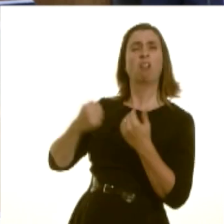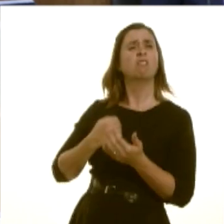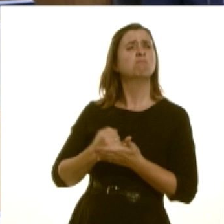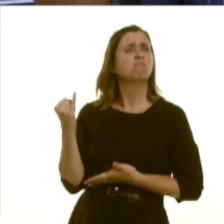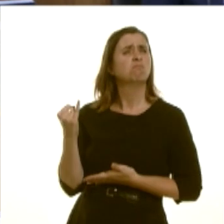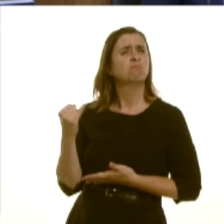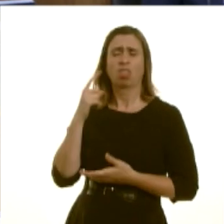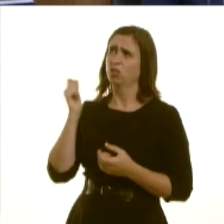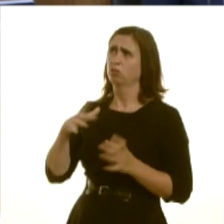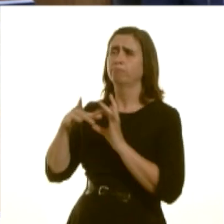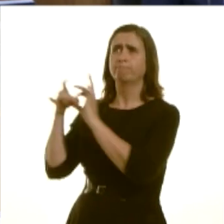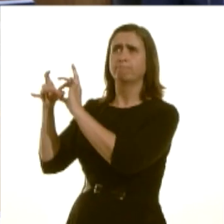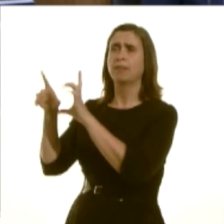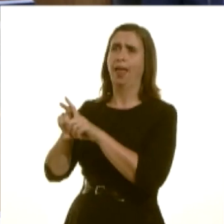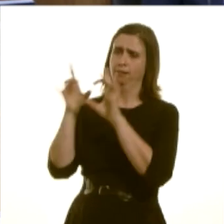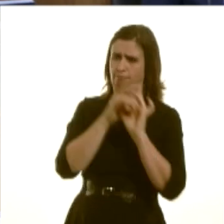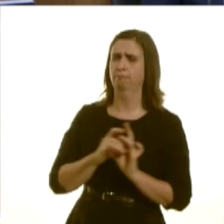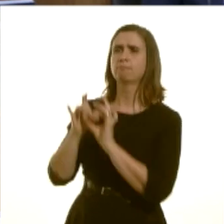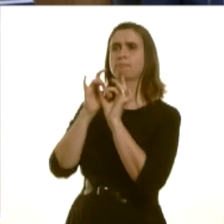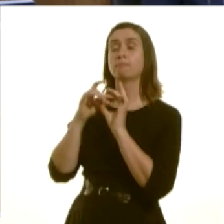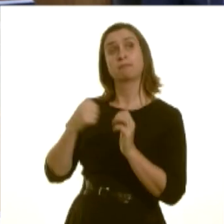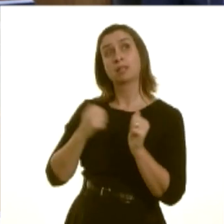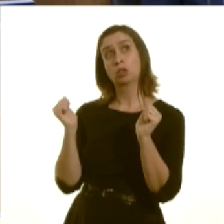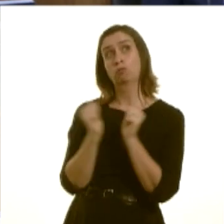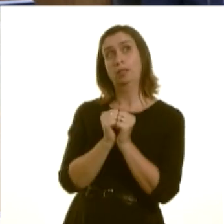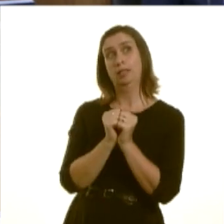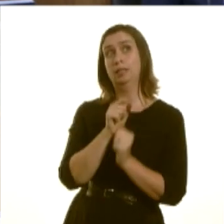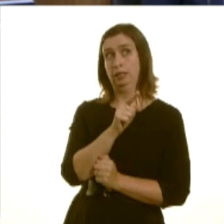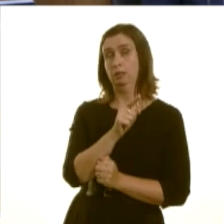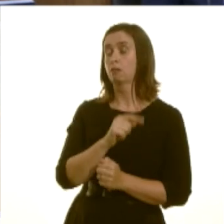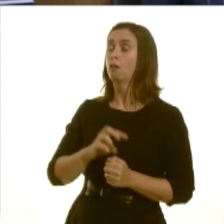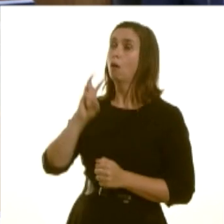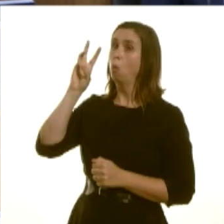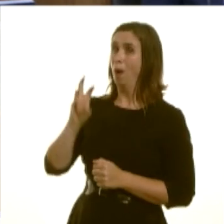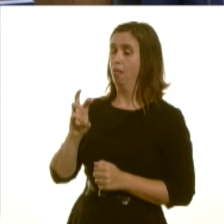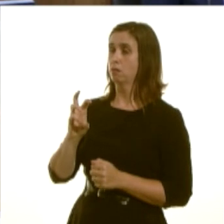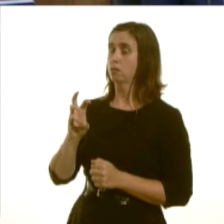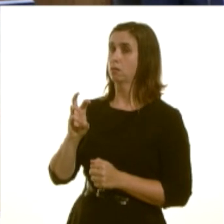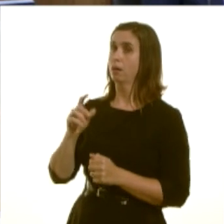my mind, and I entirely agree with her that Wales is better served in terms of its constitutional